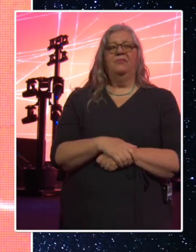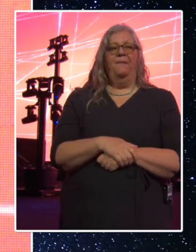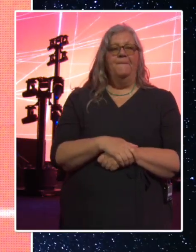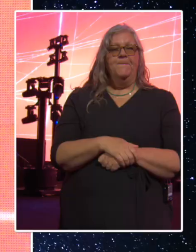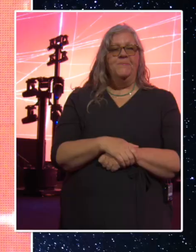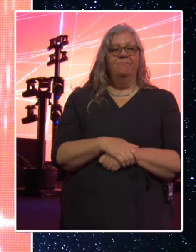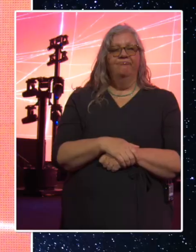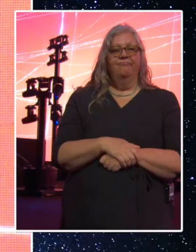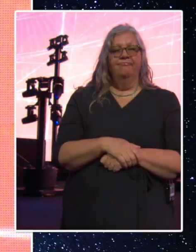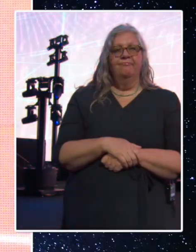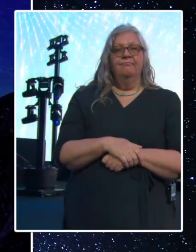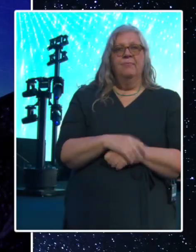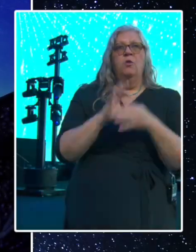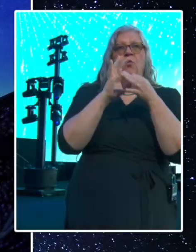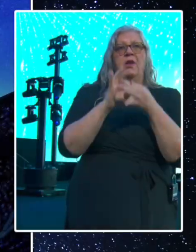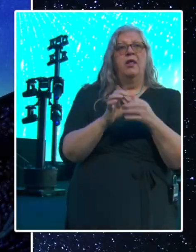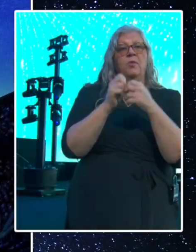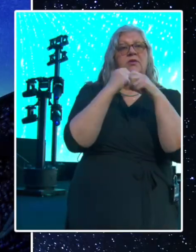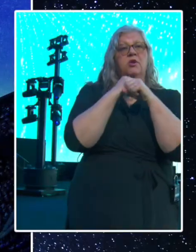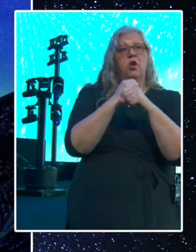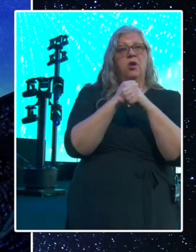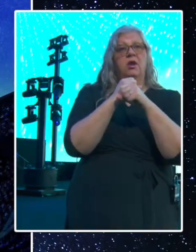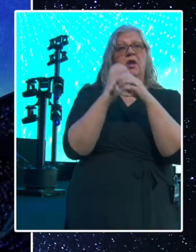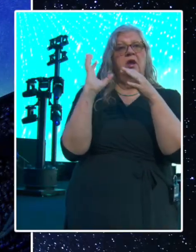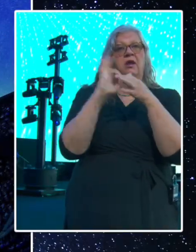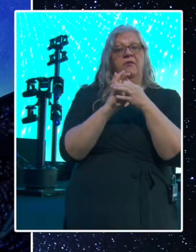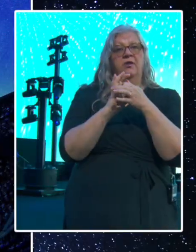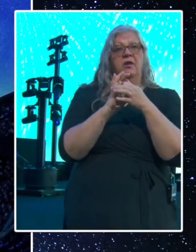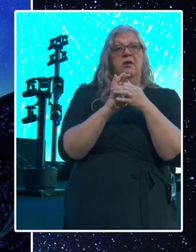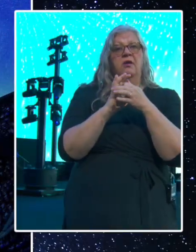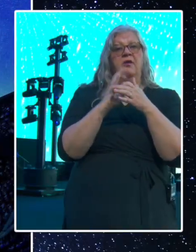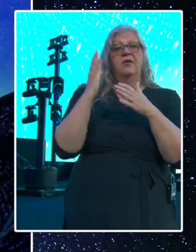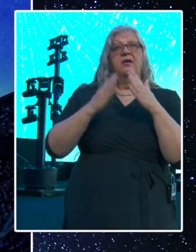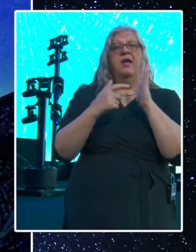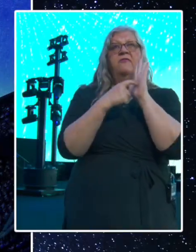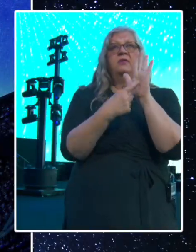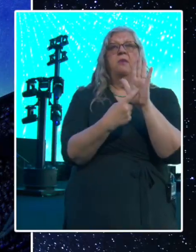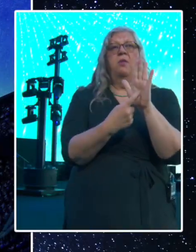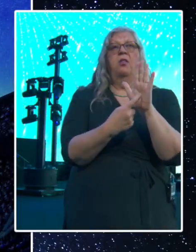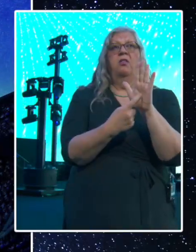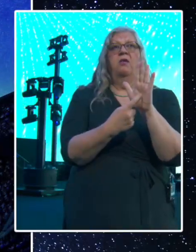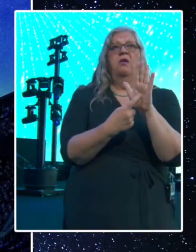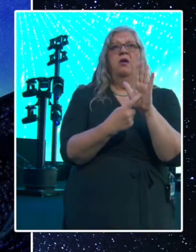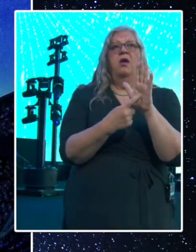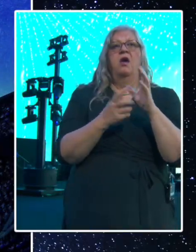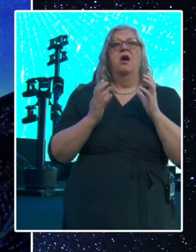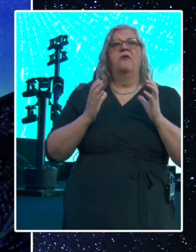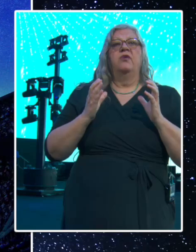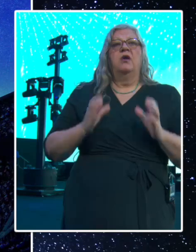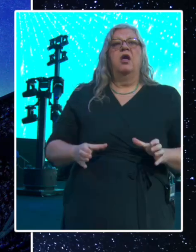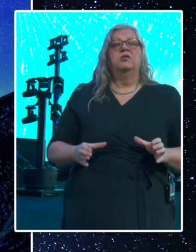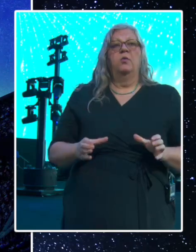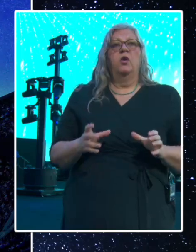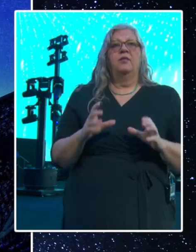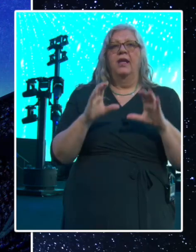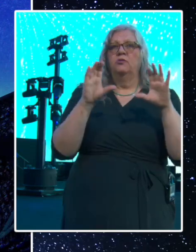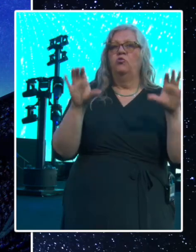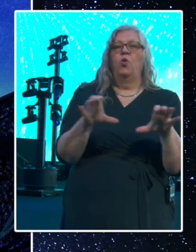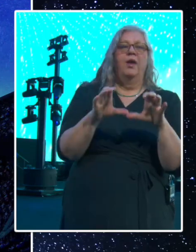When it comes to secure intelligent connectivity at the edge, I have an example of a customer that's doing very, very well.